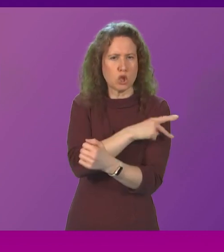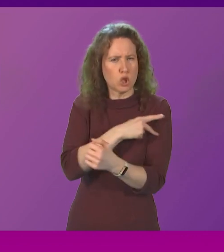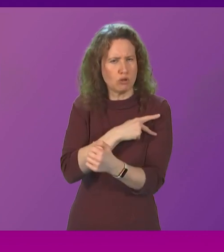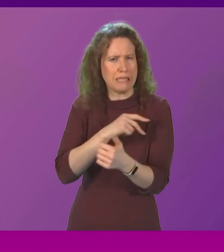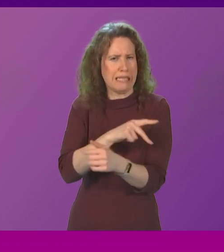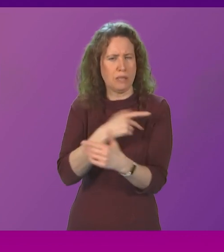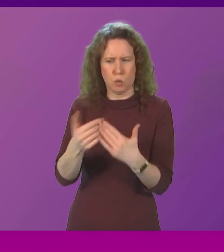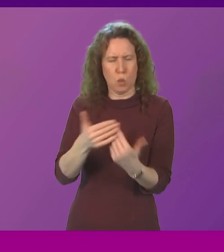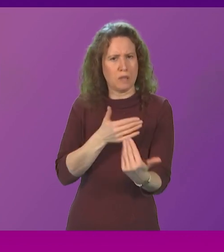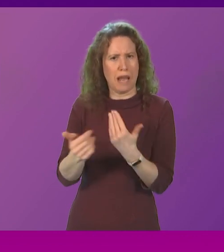what can be done in that regard.